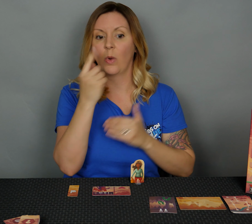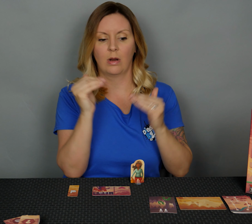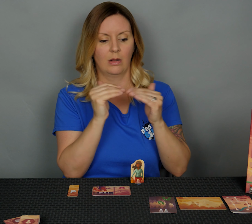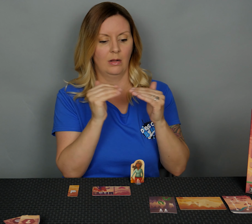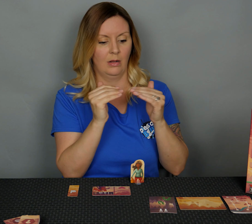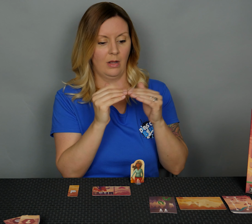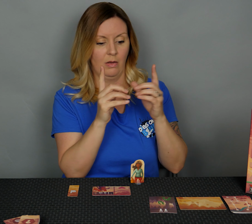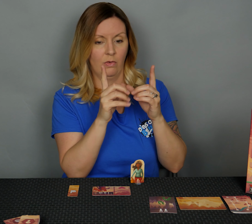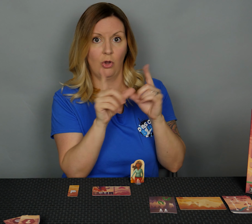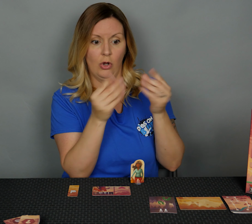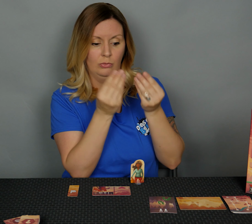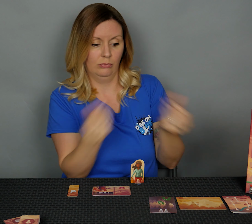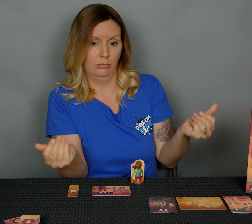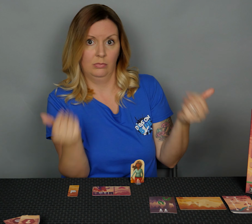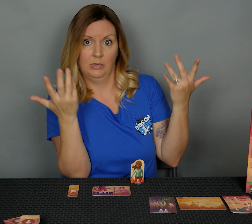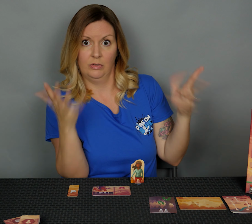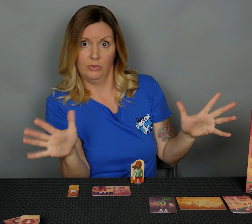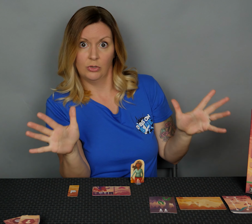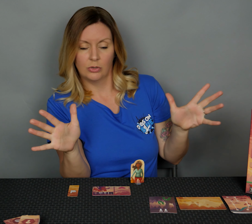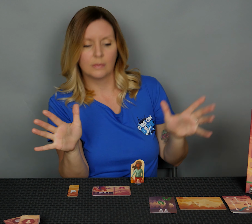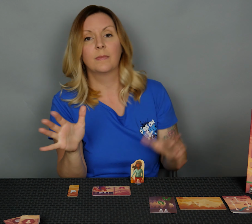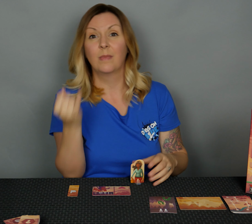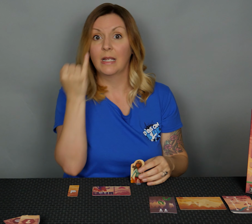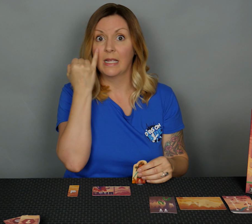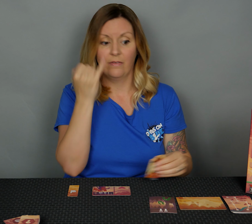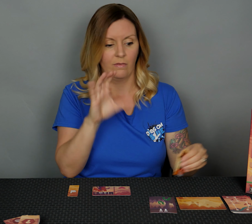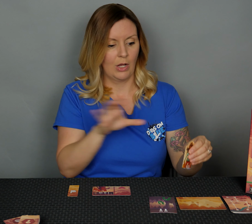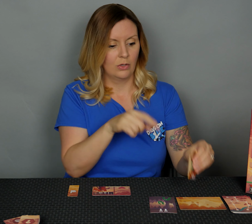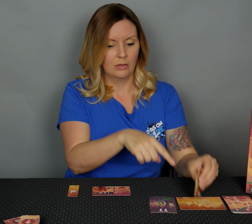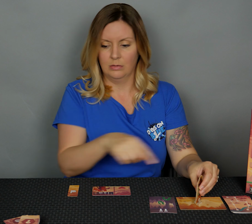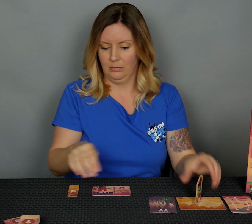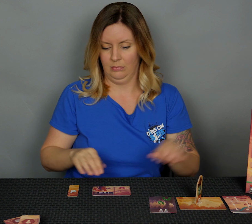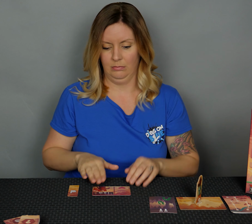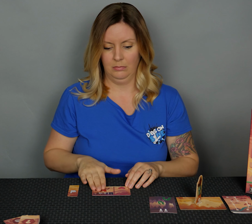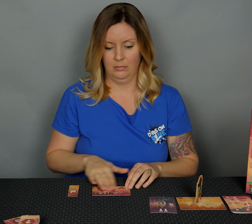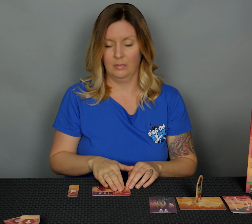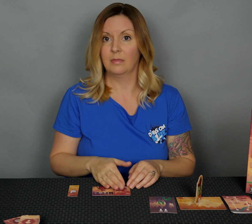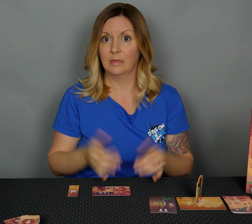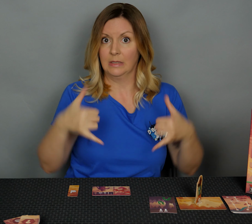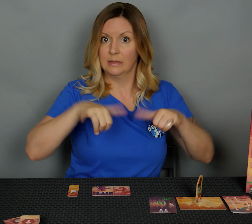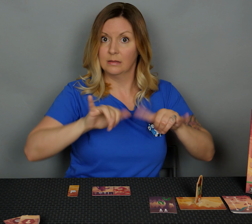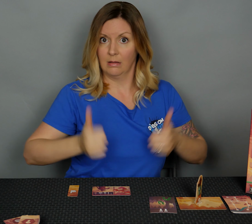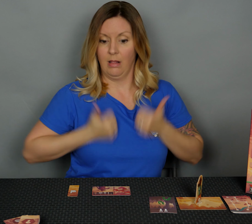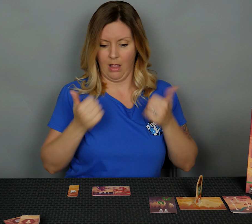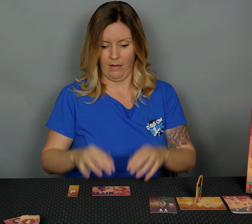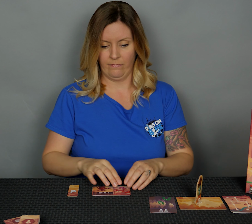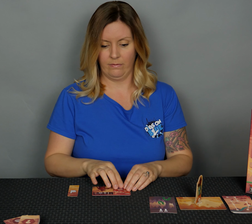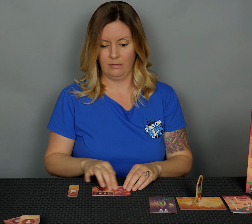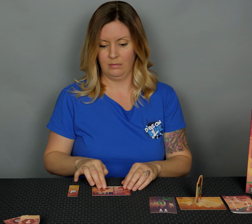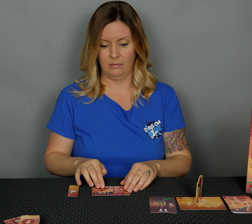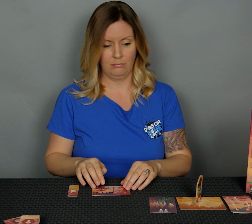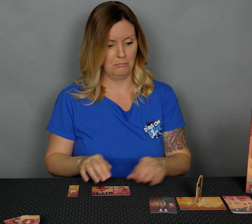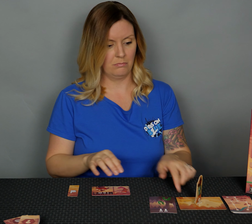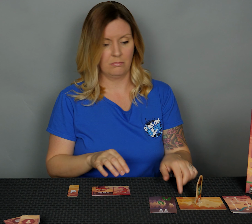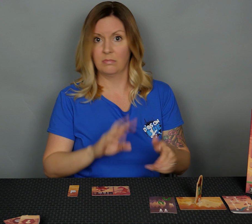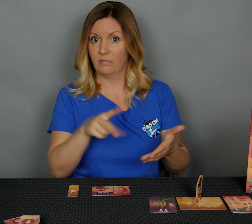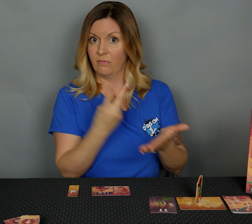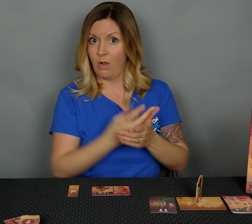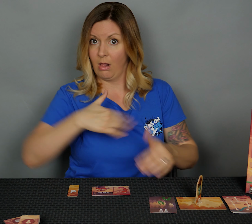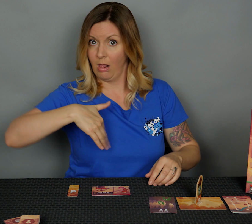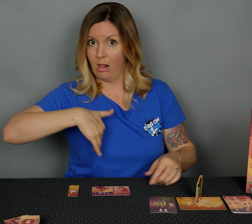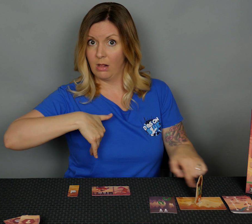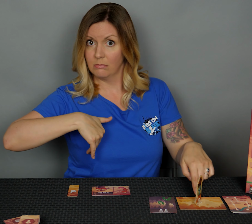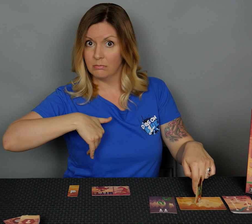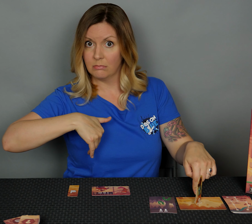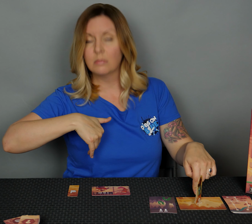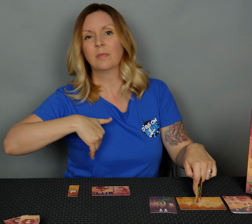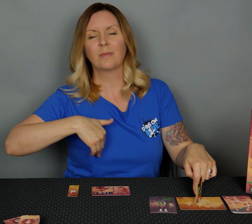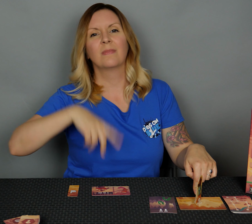Let’s say your character is still in the level and hasn’t fallen yet.